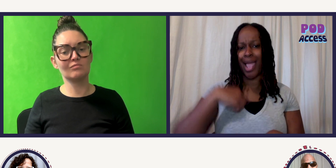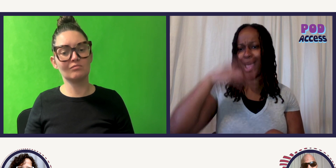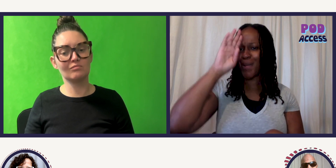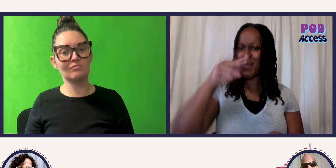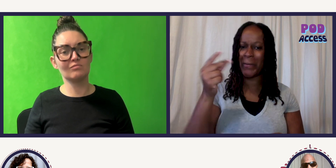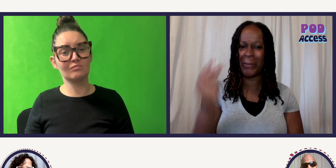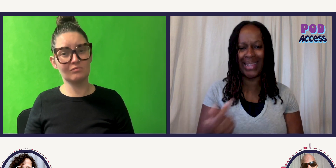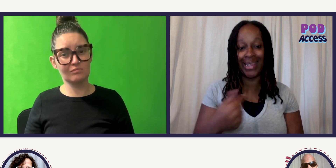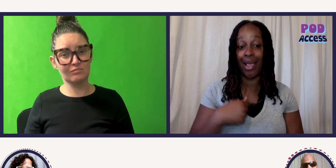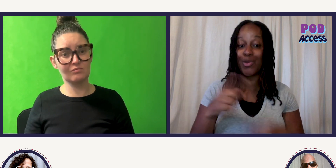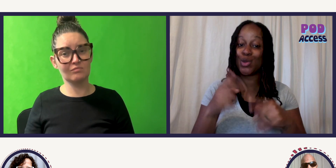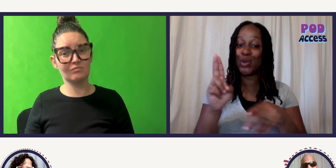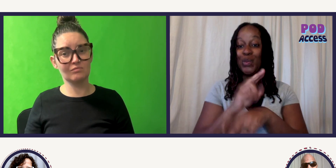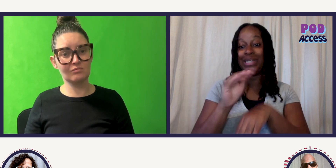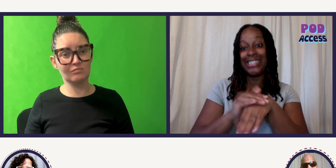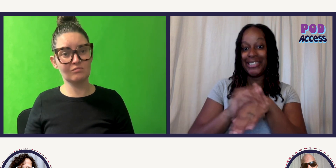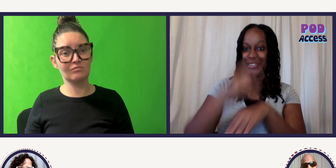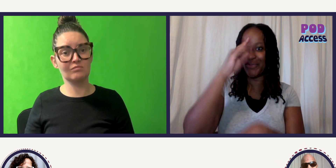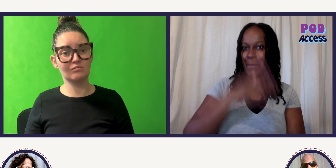I immediately knew I was gonna use English for my social media!